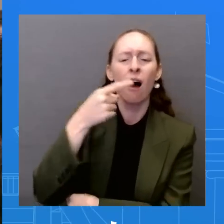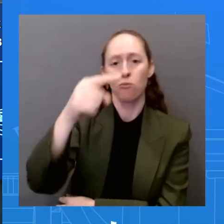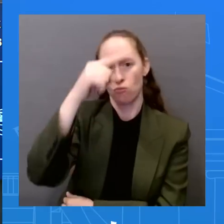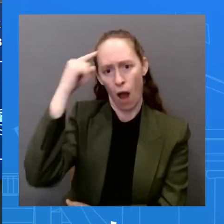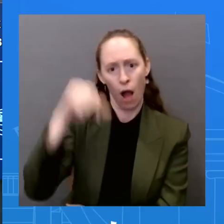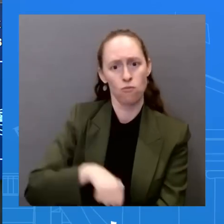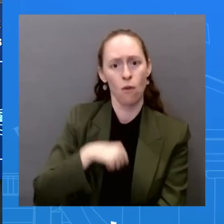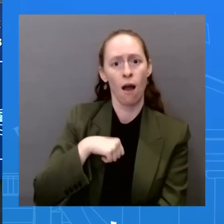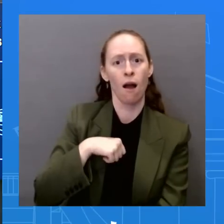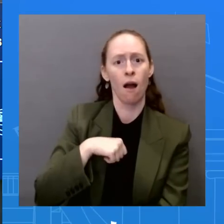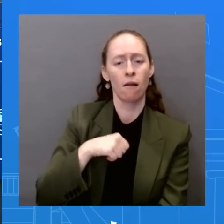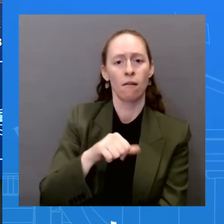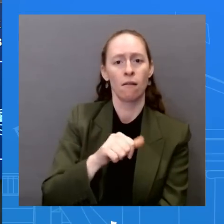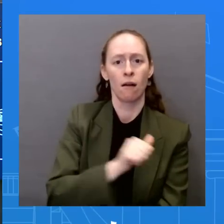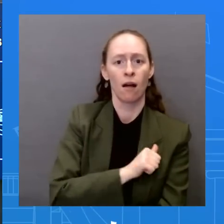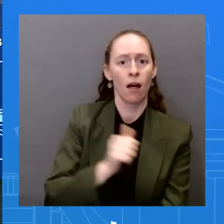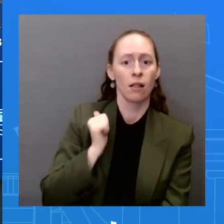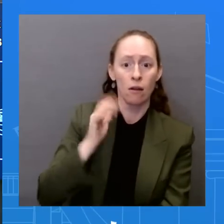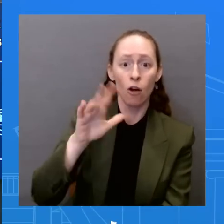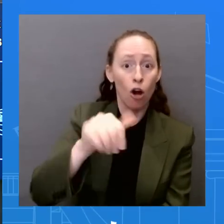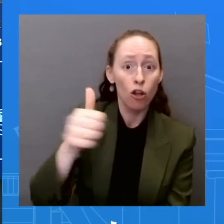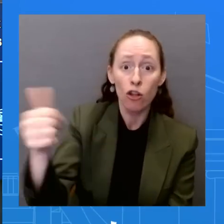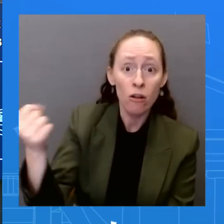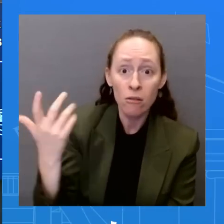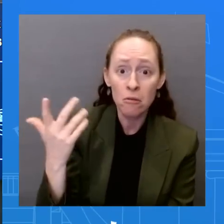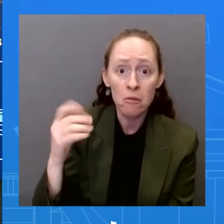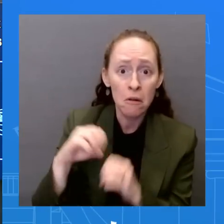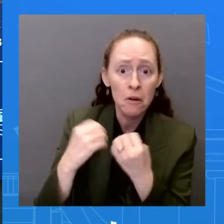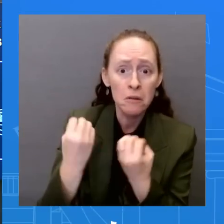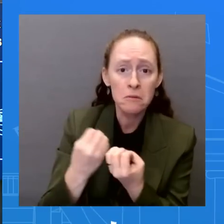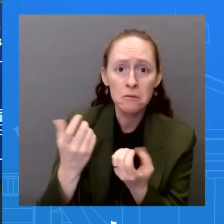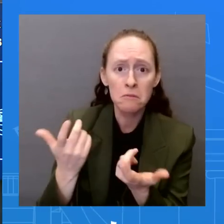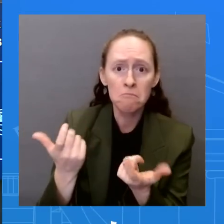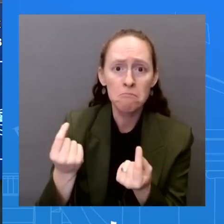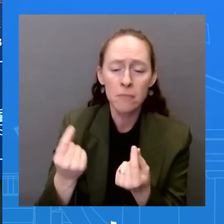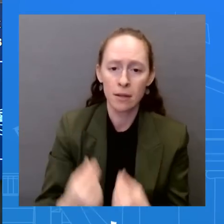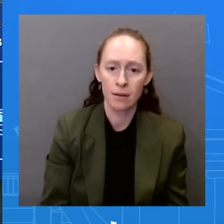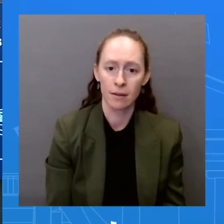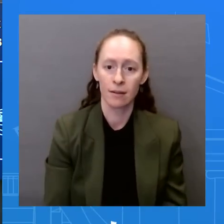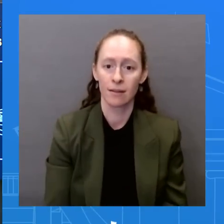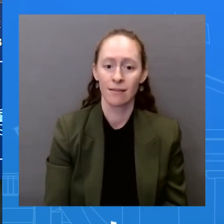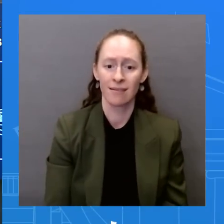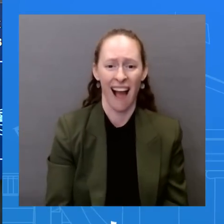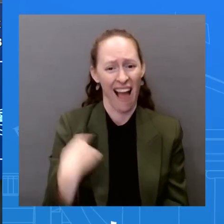is just the event. We actually worked with many organizations. We've actually engaged with national organizations